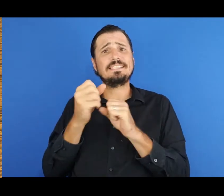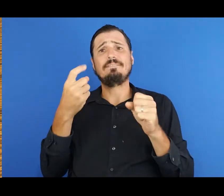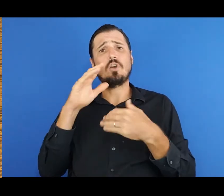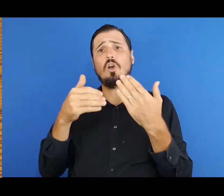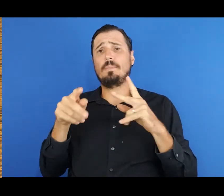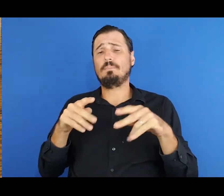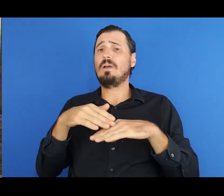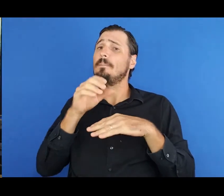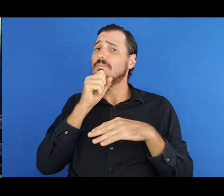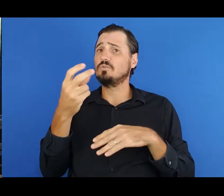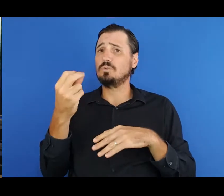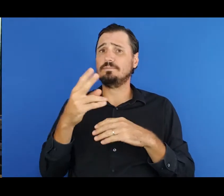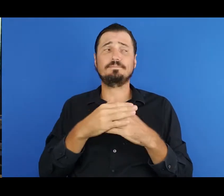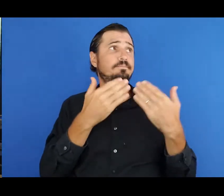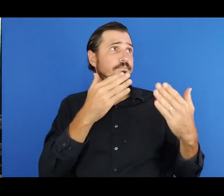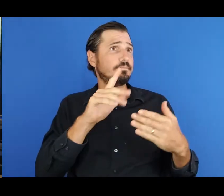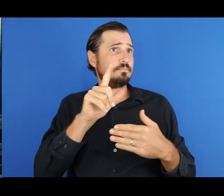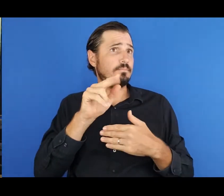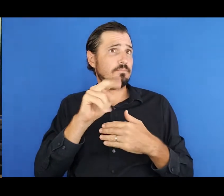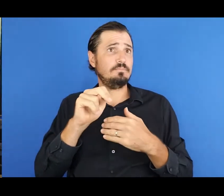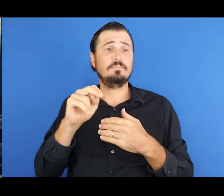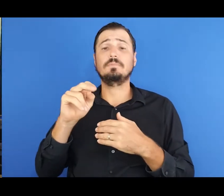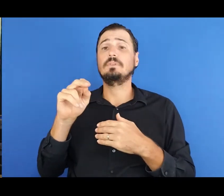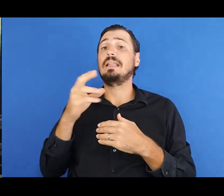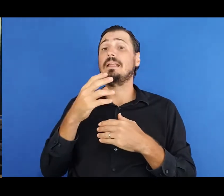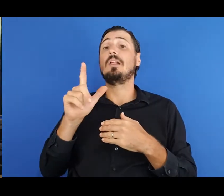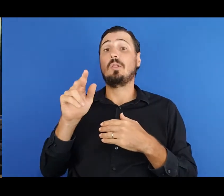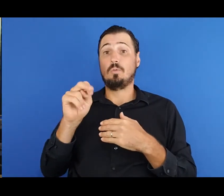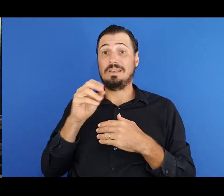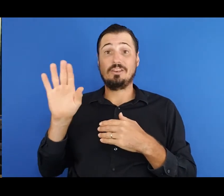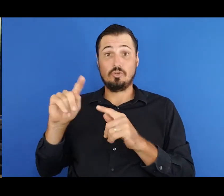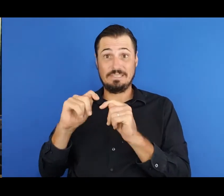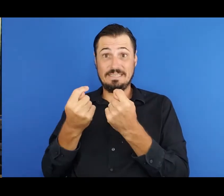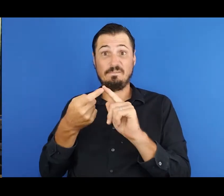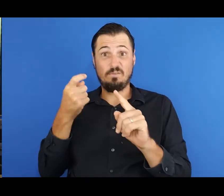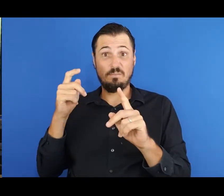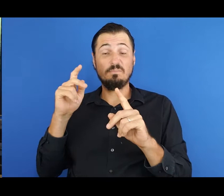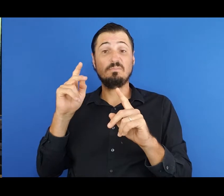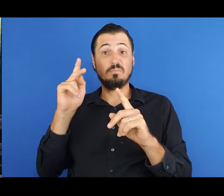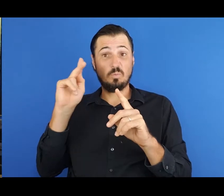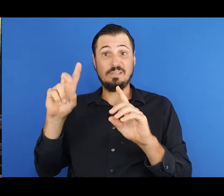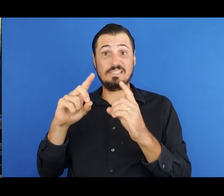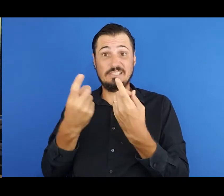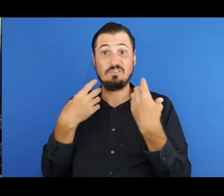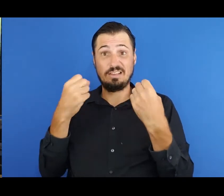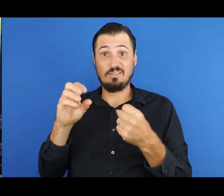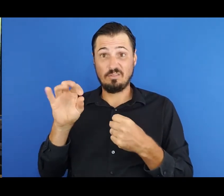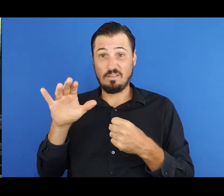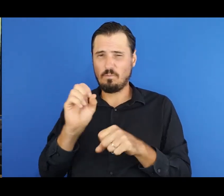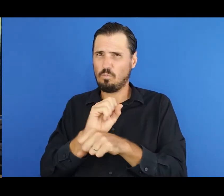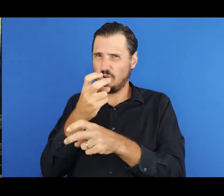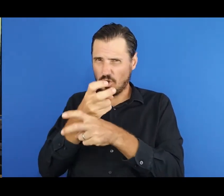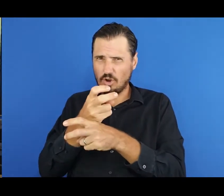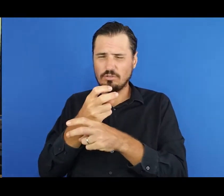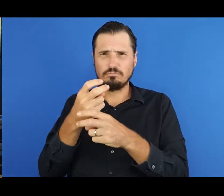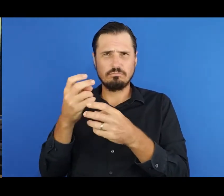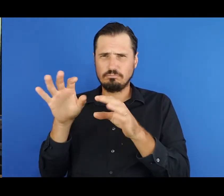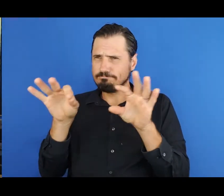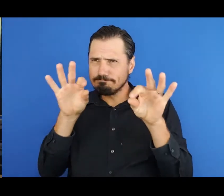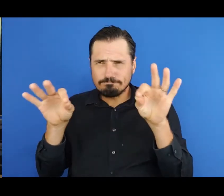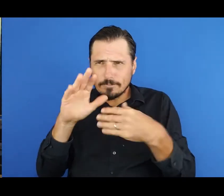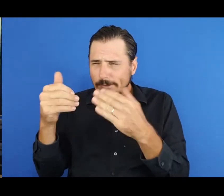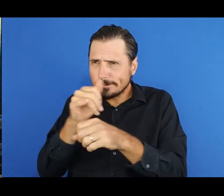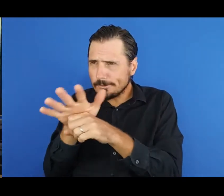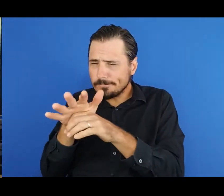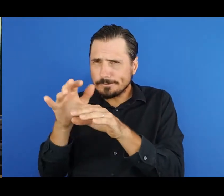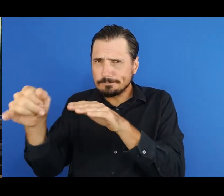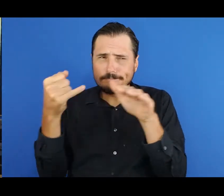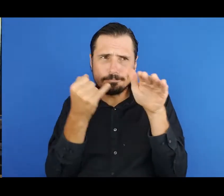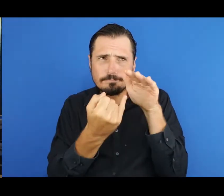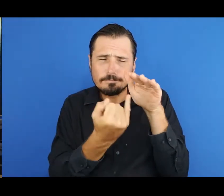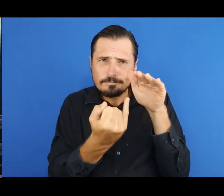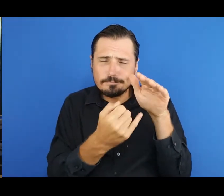Lauren and her team at the Kauai District Health Office have been working hard to identify and isolate the cases on our island and slow the spread of the disease